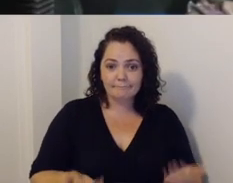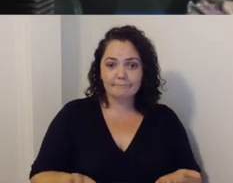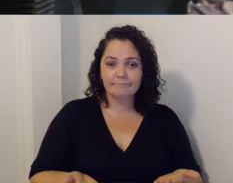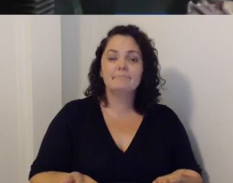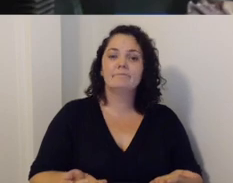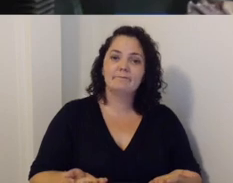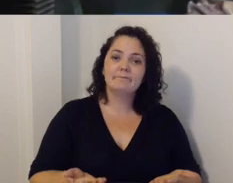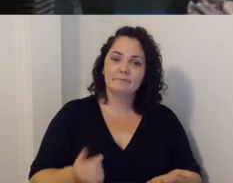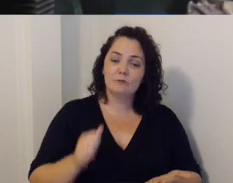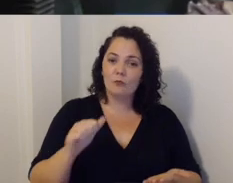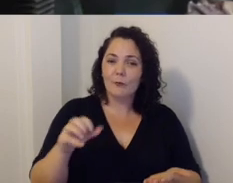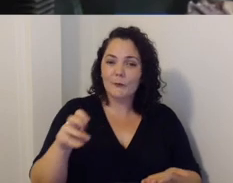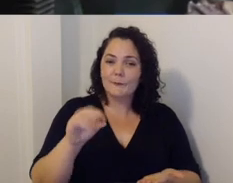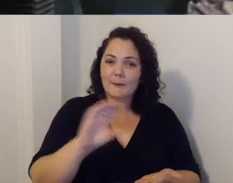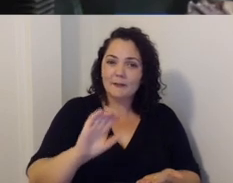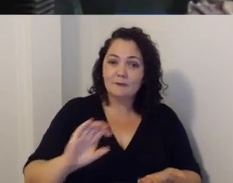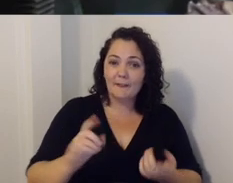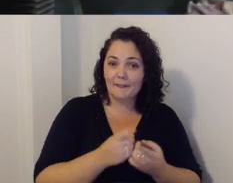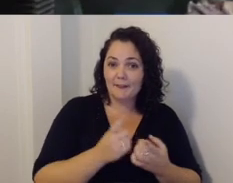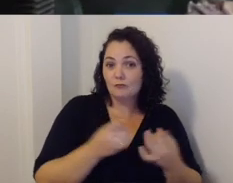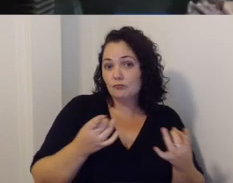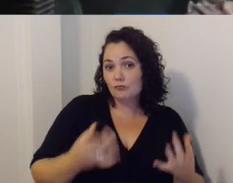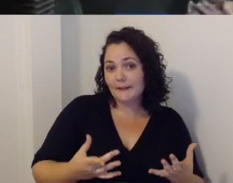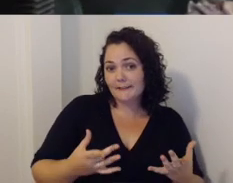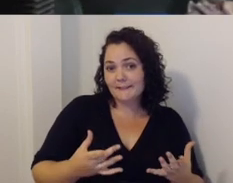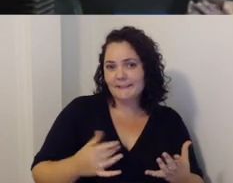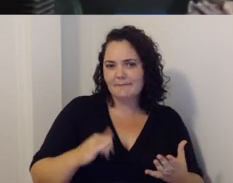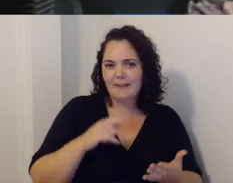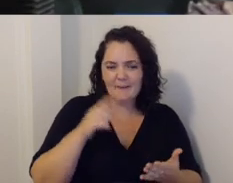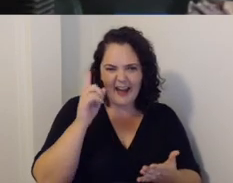ground materials get those all ready to go, if you're madly grinding up chalk with the